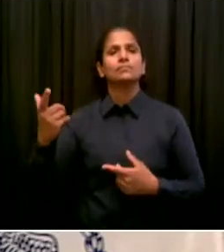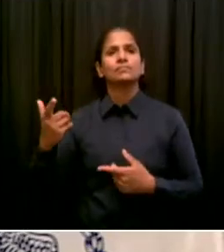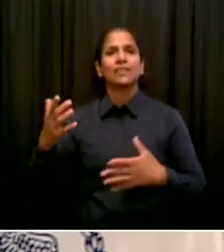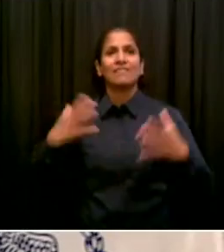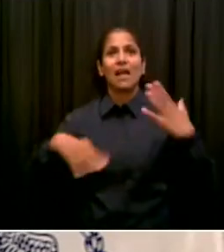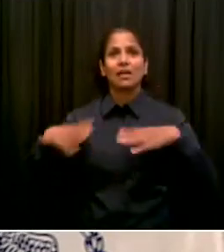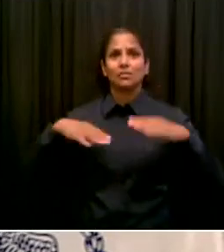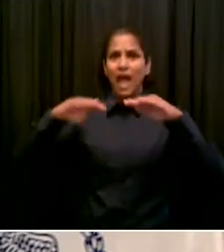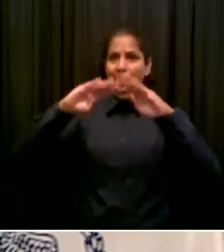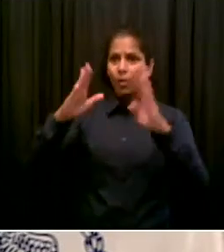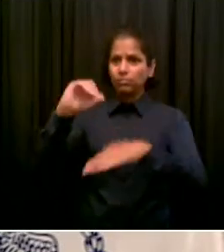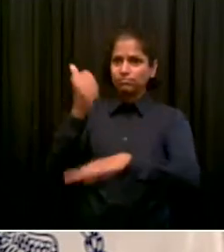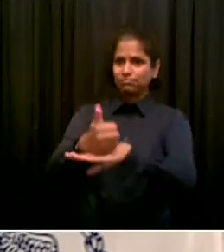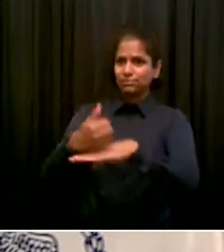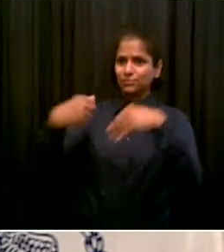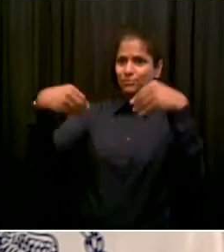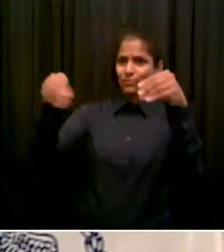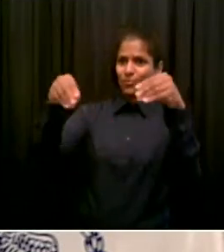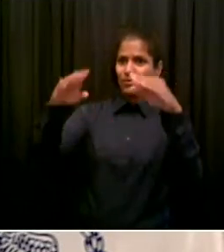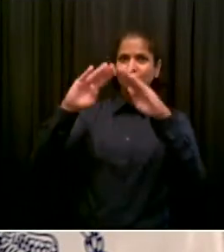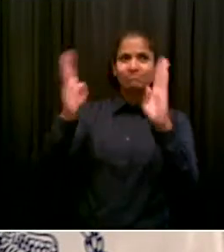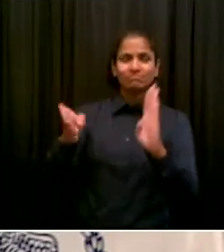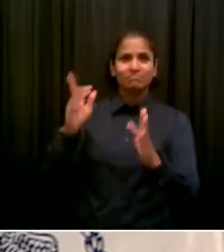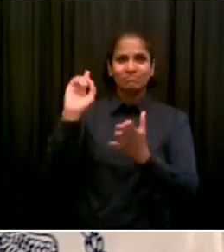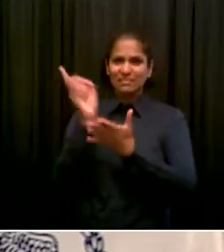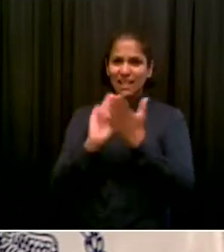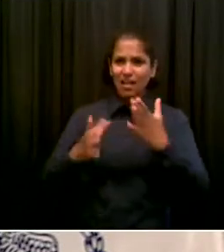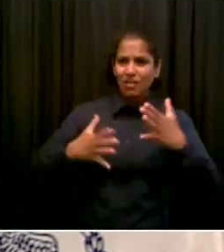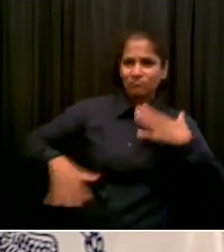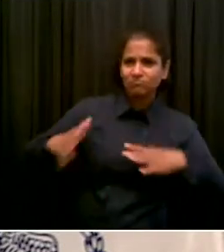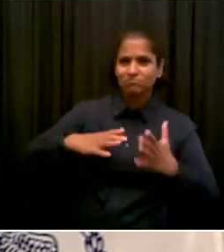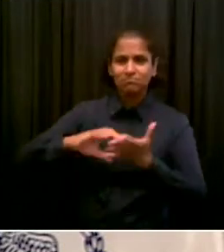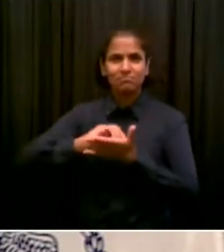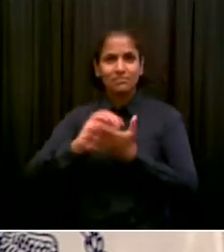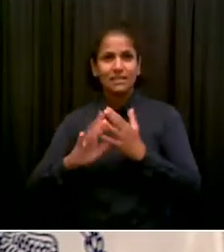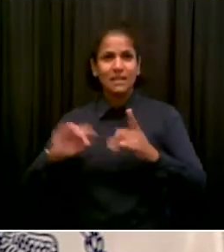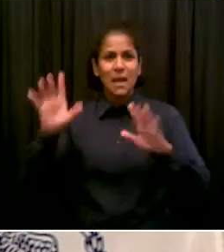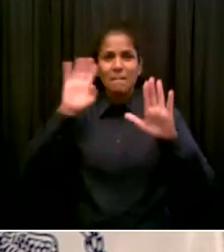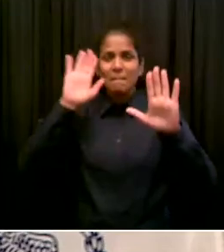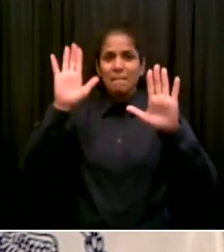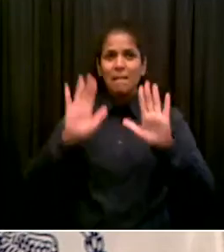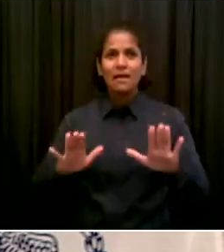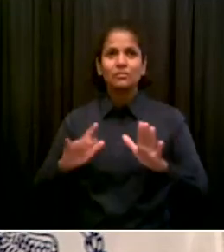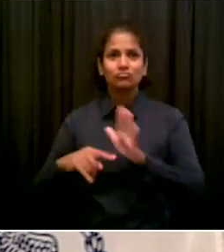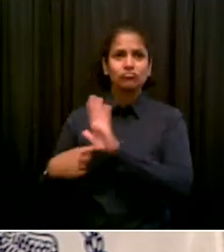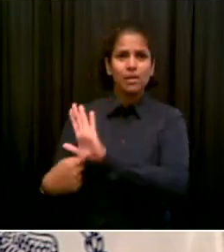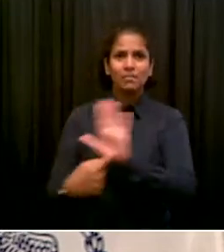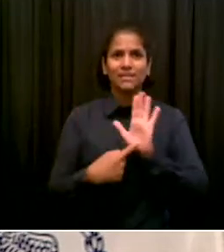HE STARTED TO MAKE T-SHIRTS. THAT HAS ALLOWED HIM TO GET TO THE POINT WHERE HE HAS HIS OWN FASHION HOUSE AND IS DOING